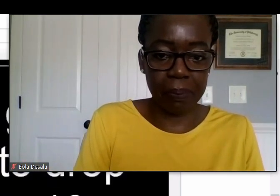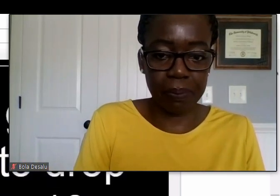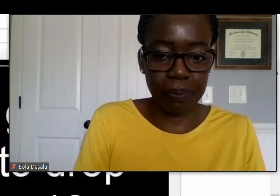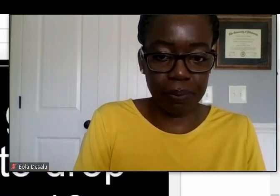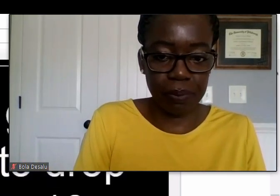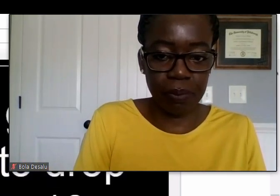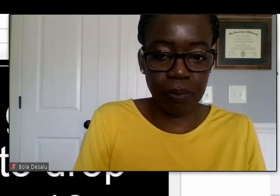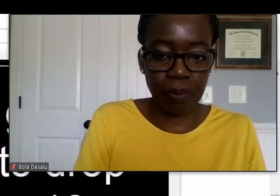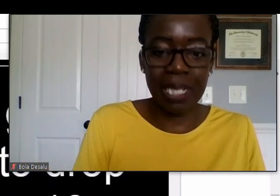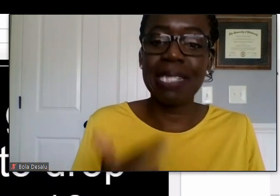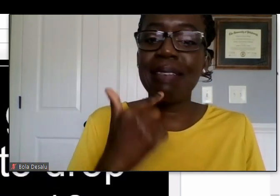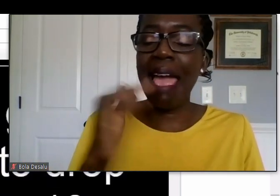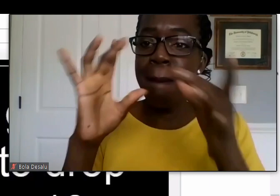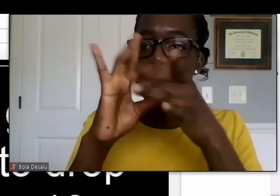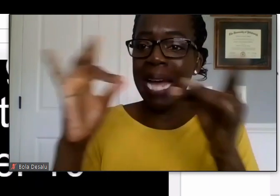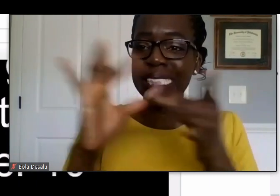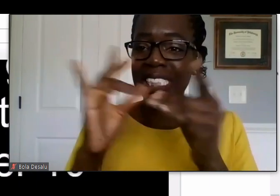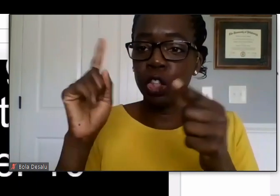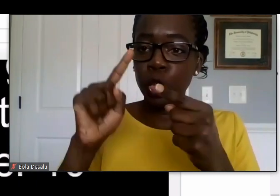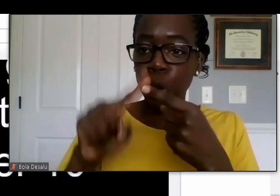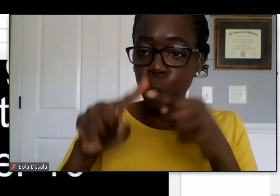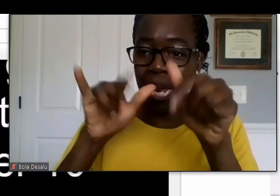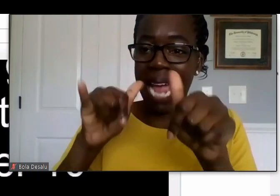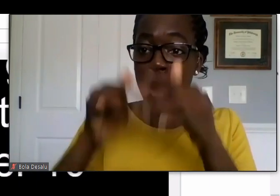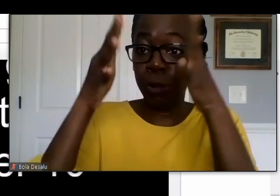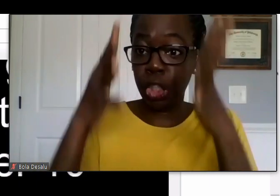right here you see is this message to captioner